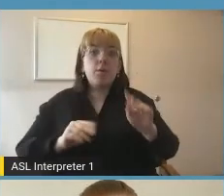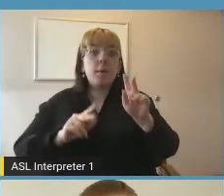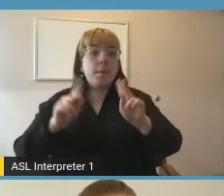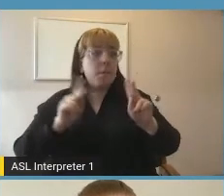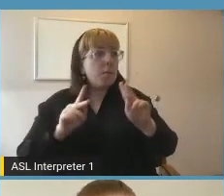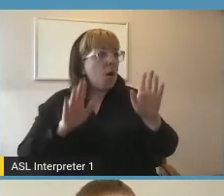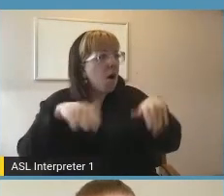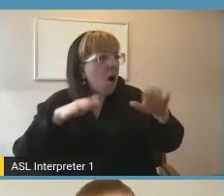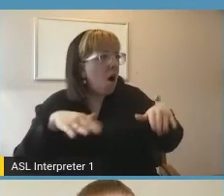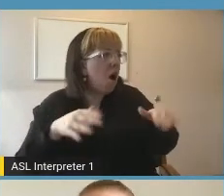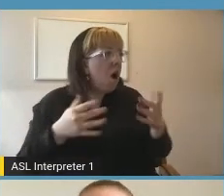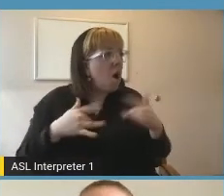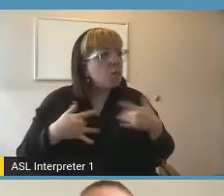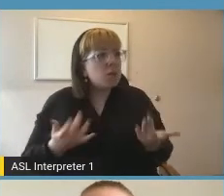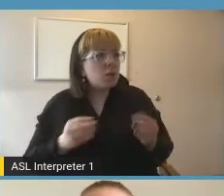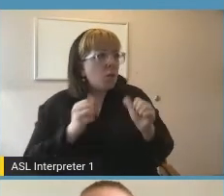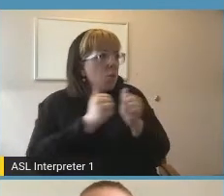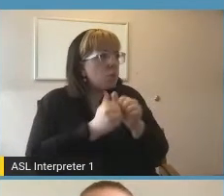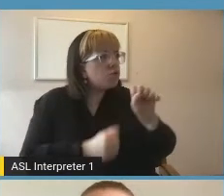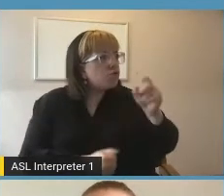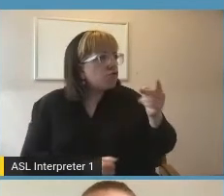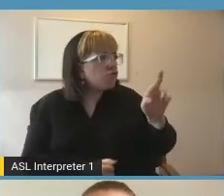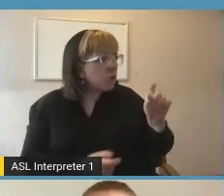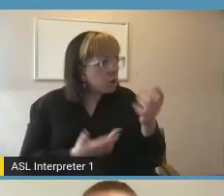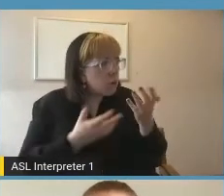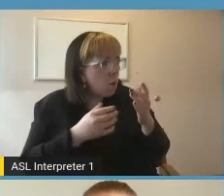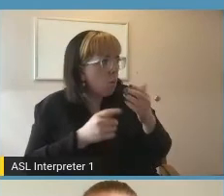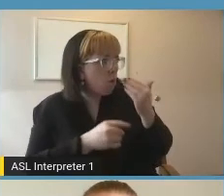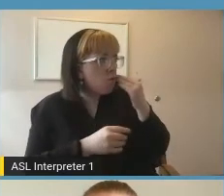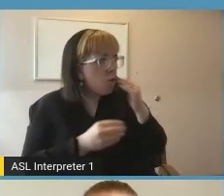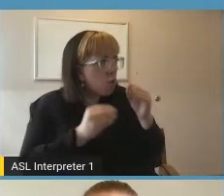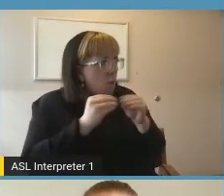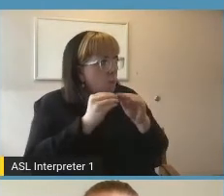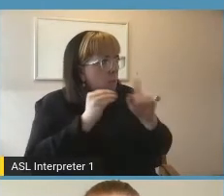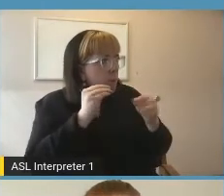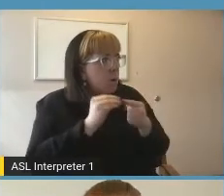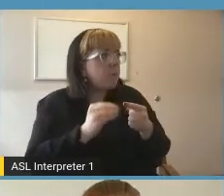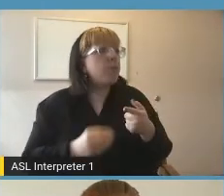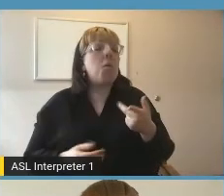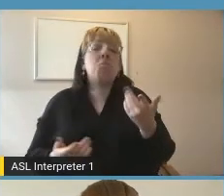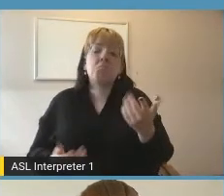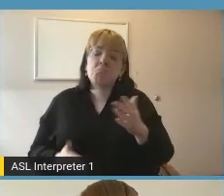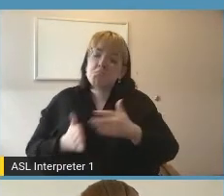so he would just buy one and one every once in a while, prepare for himself and for others,